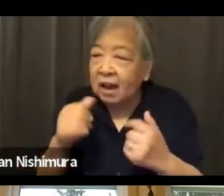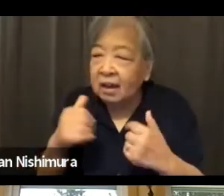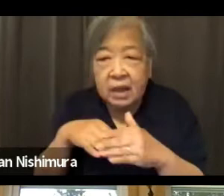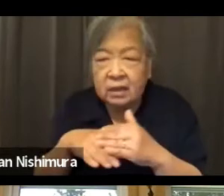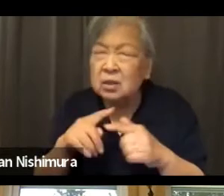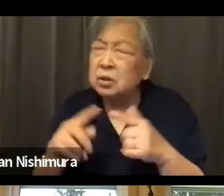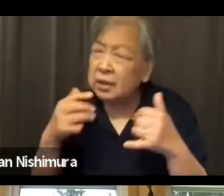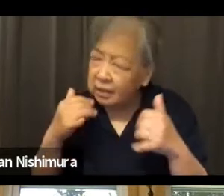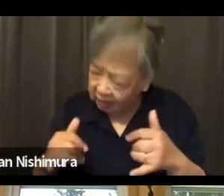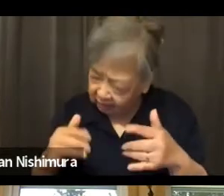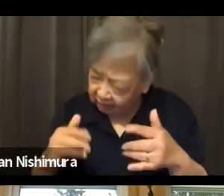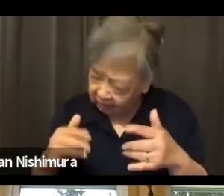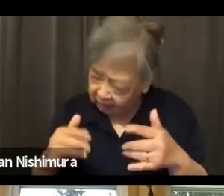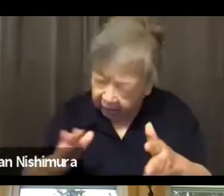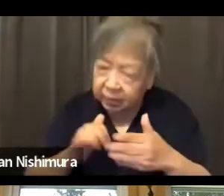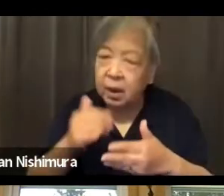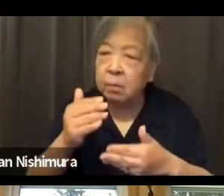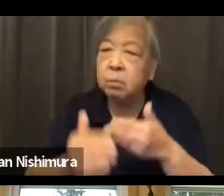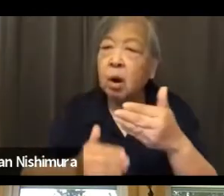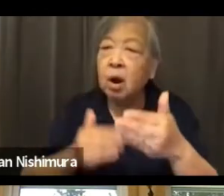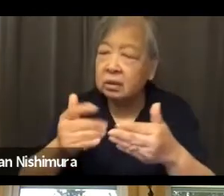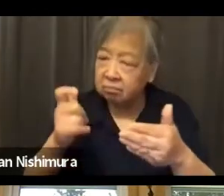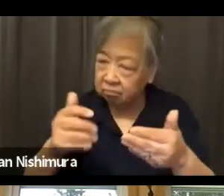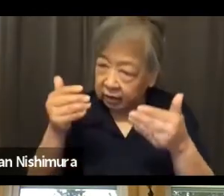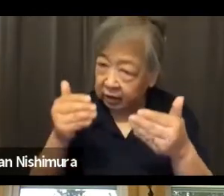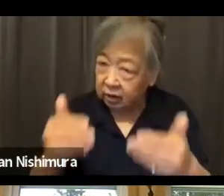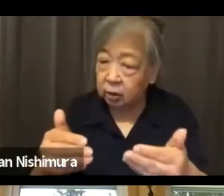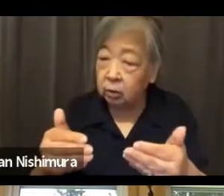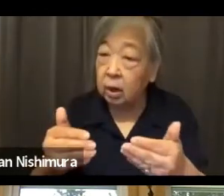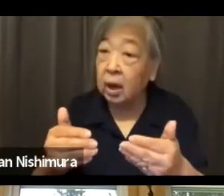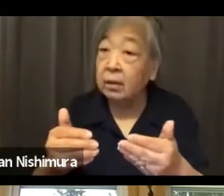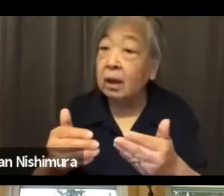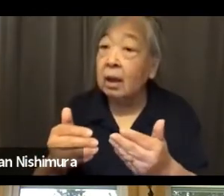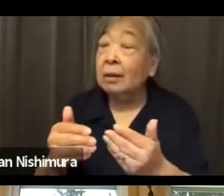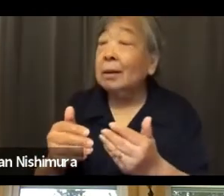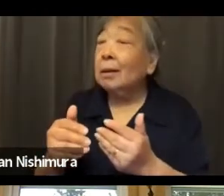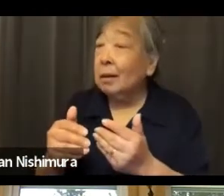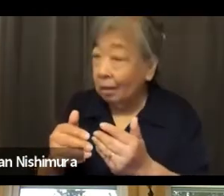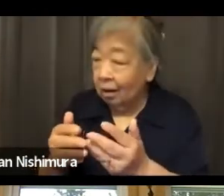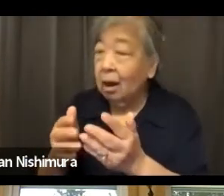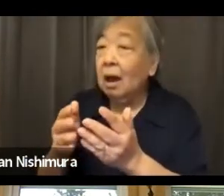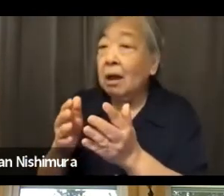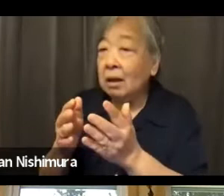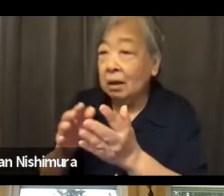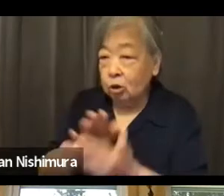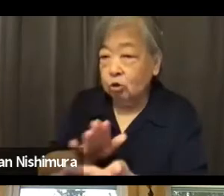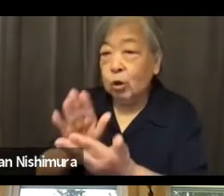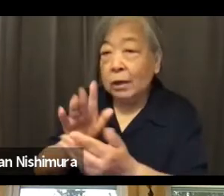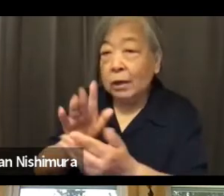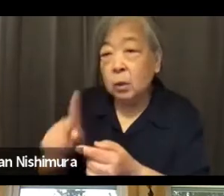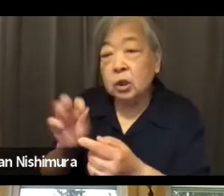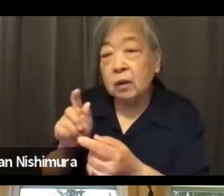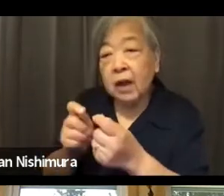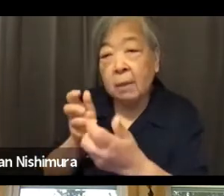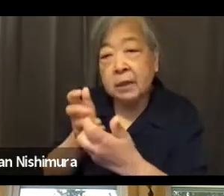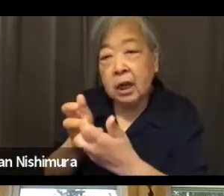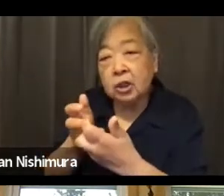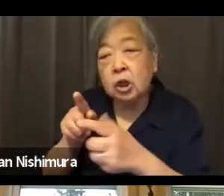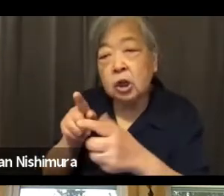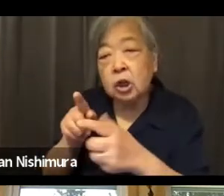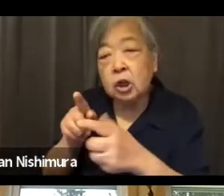process to continue, and then address the question of accommodation in the post application